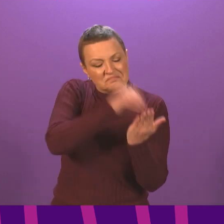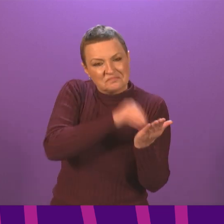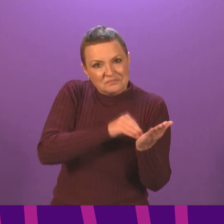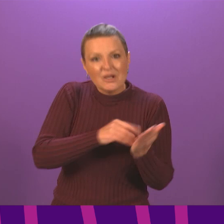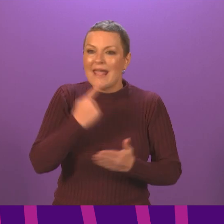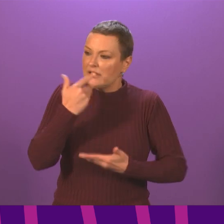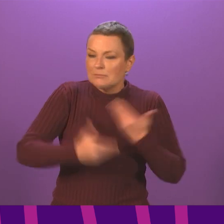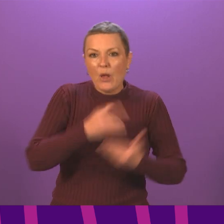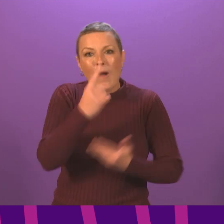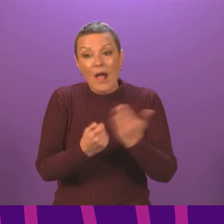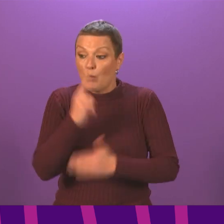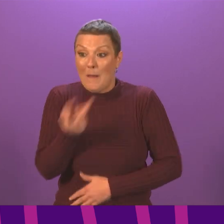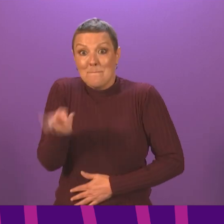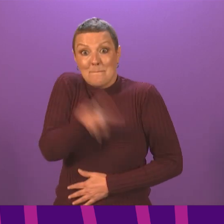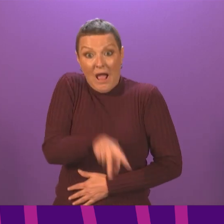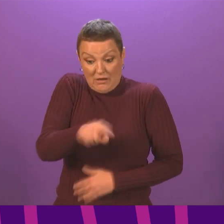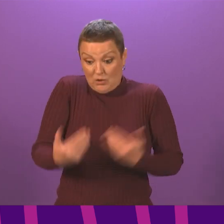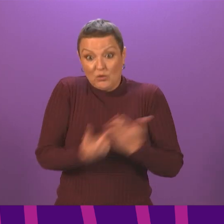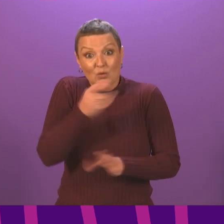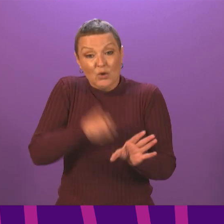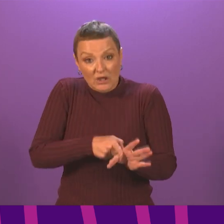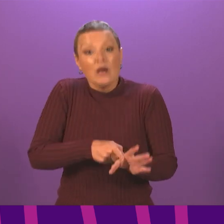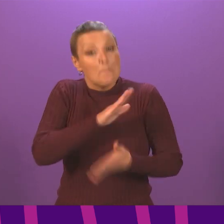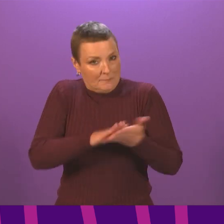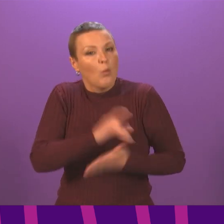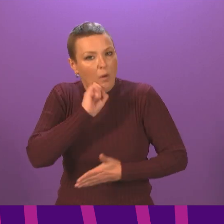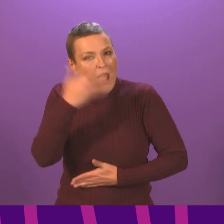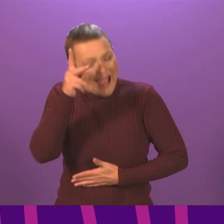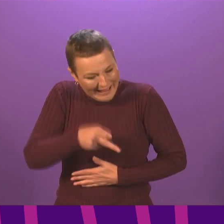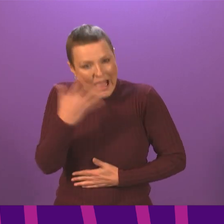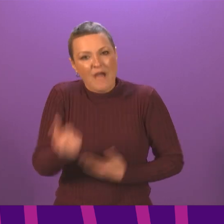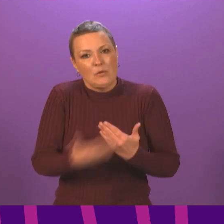in the new year, testing will again be put in place for them.